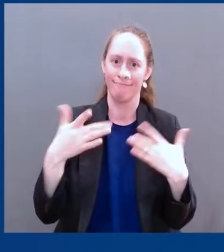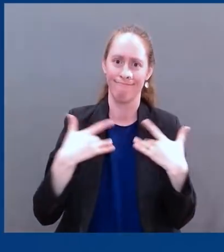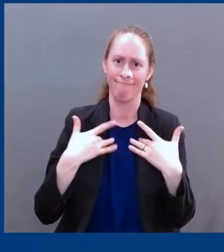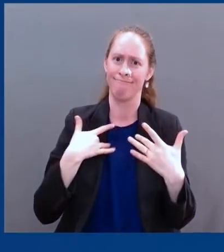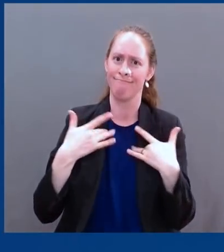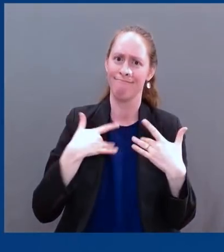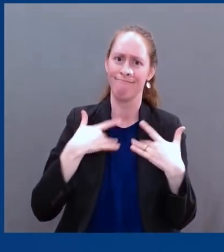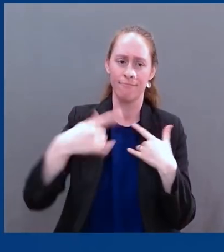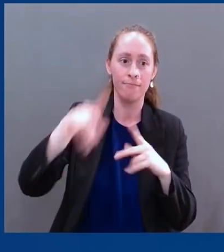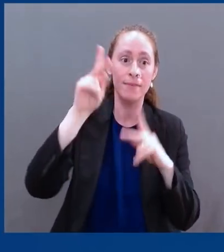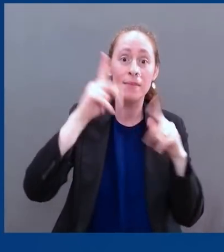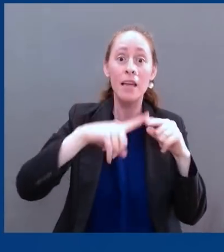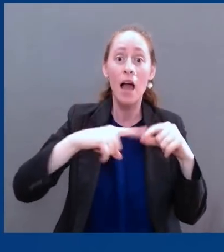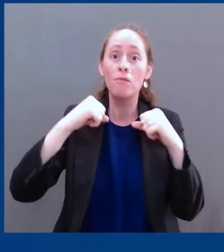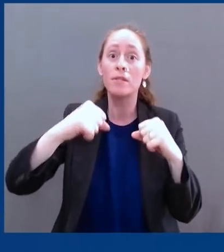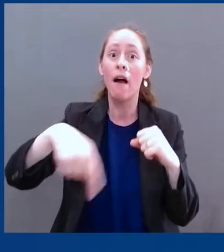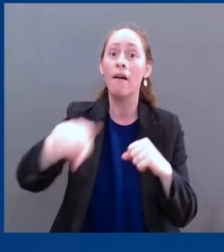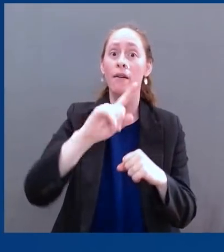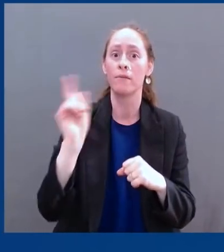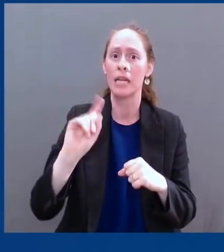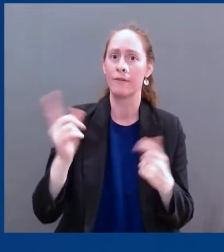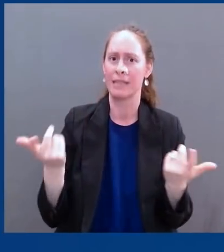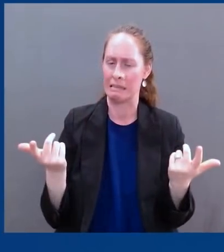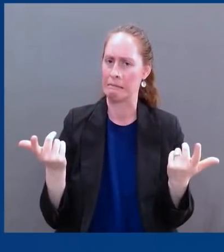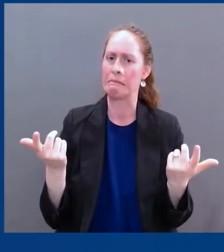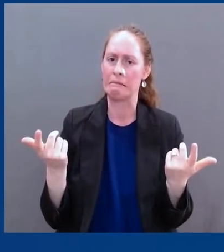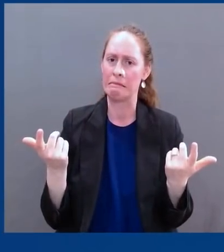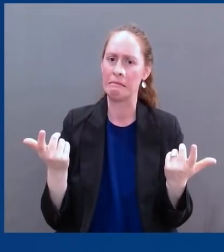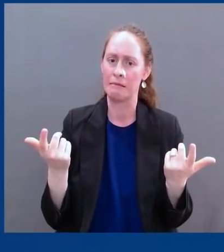You know, in terms of offsets, this is emergency --